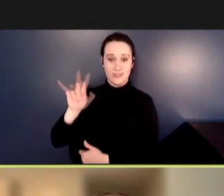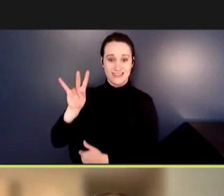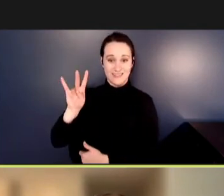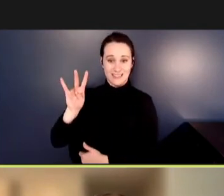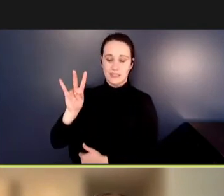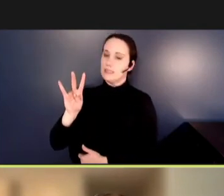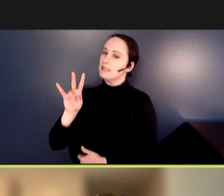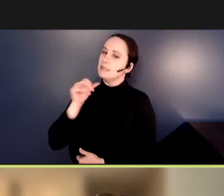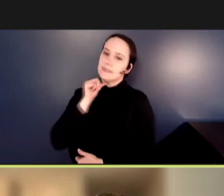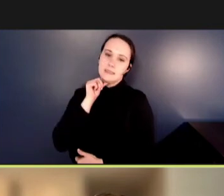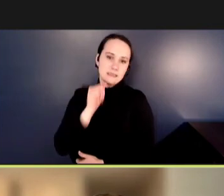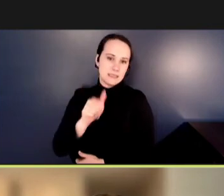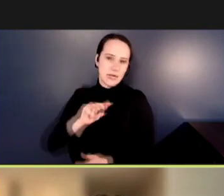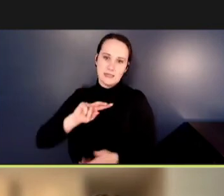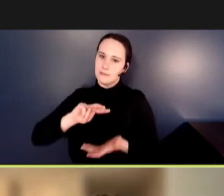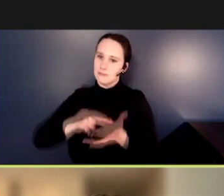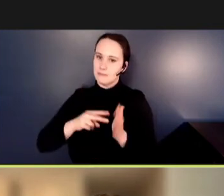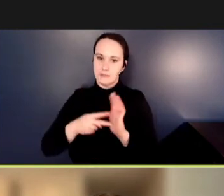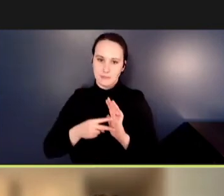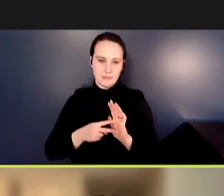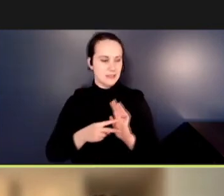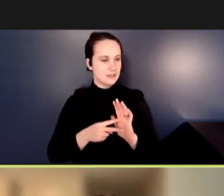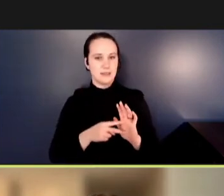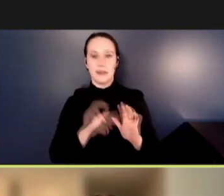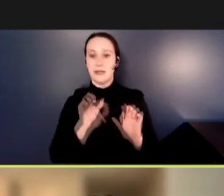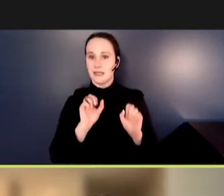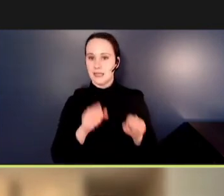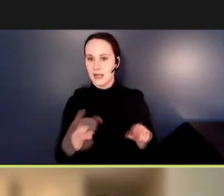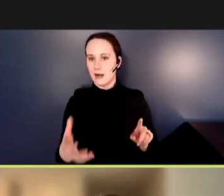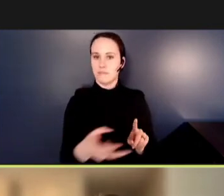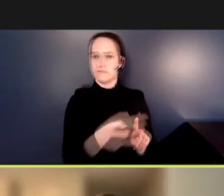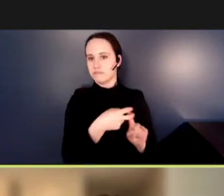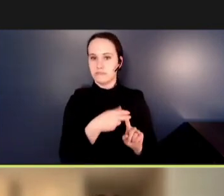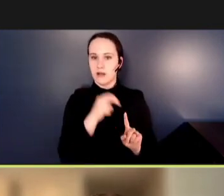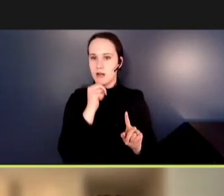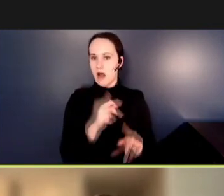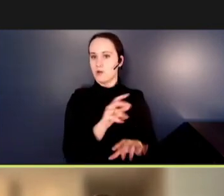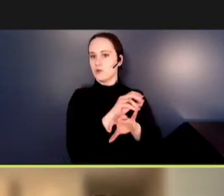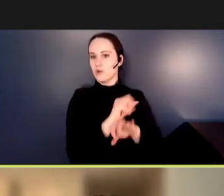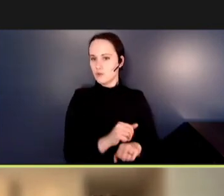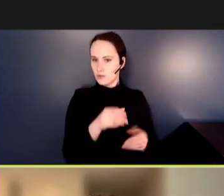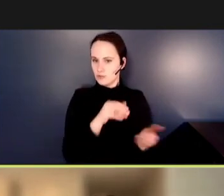to capture those non-traditional providers such as, like I mentioned, urgent care, pharmacies,